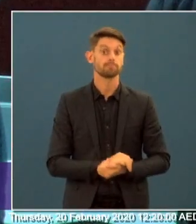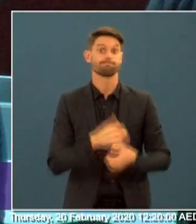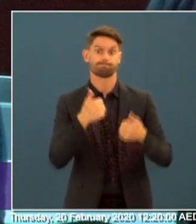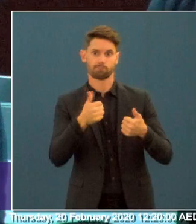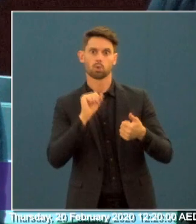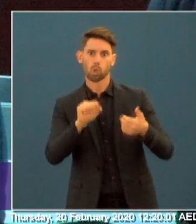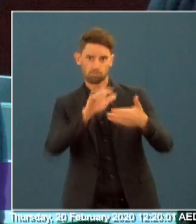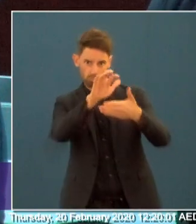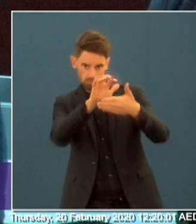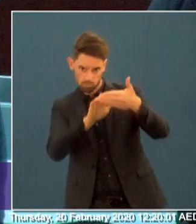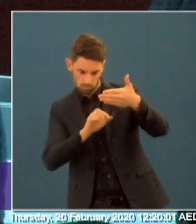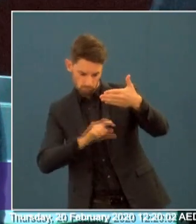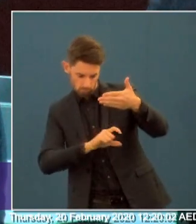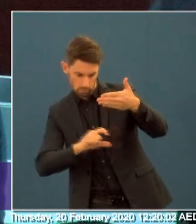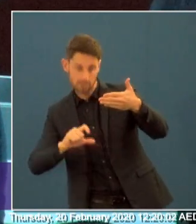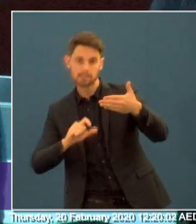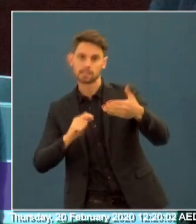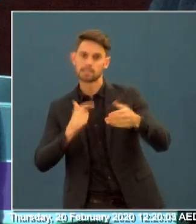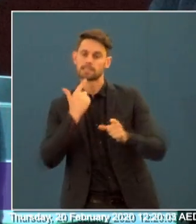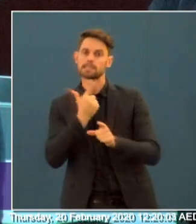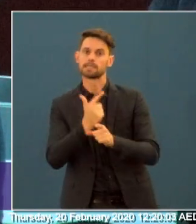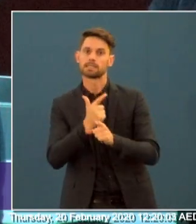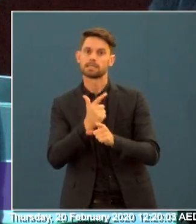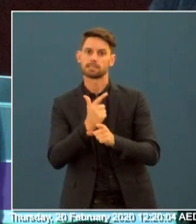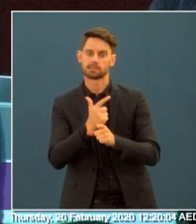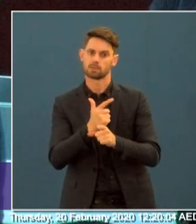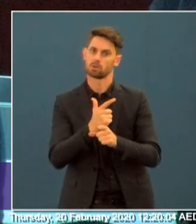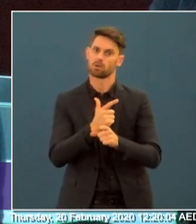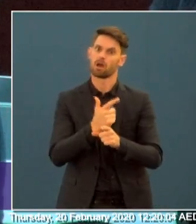you also add to the areas of specific vulnerability poverty.